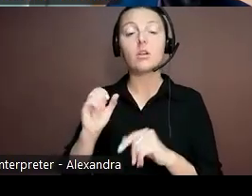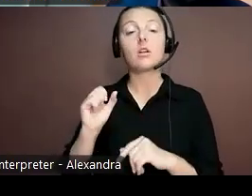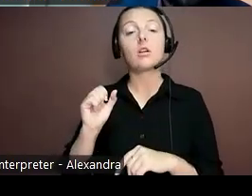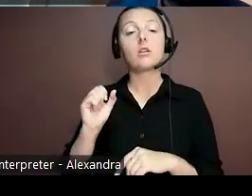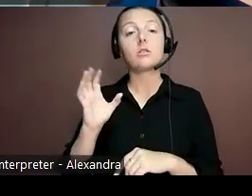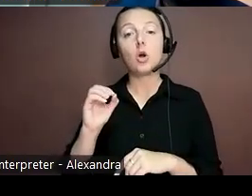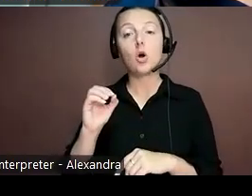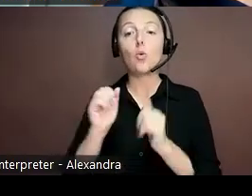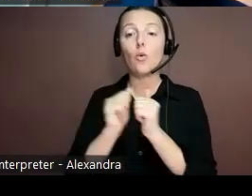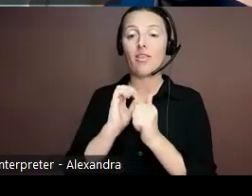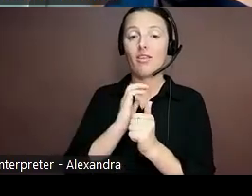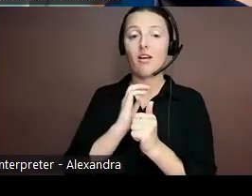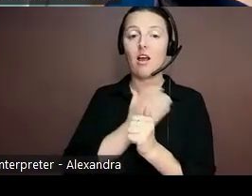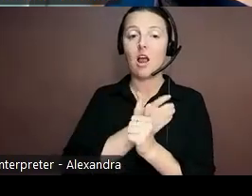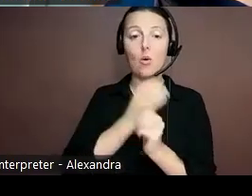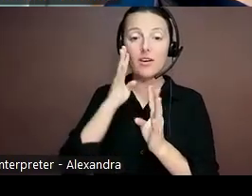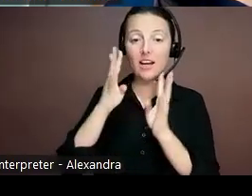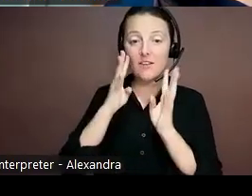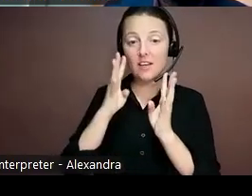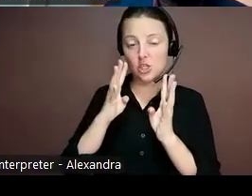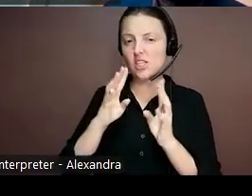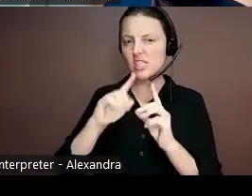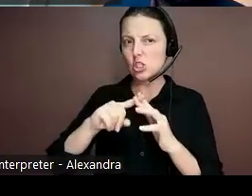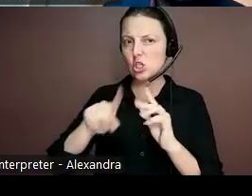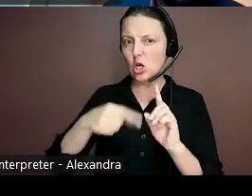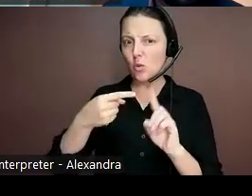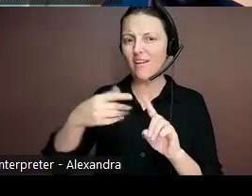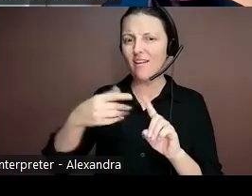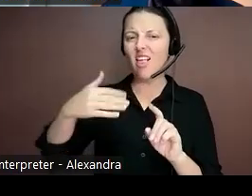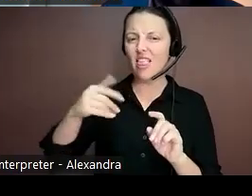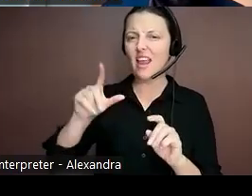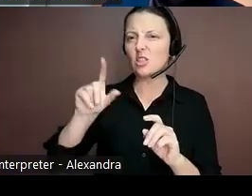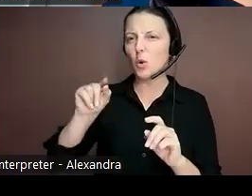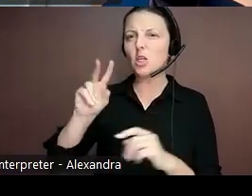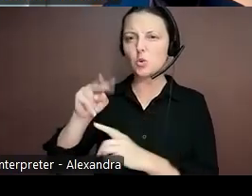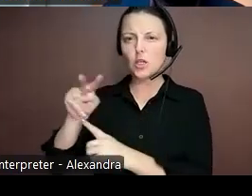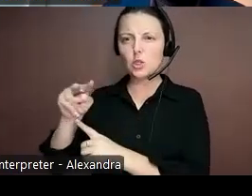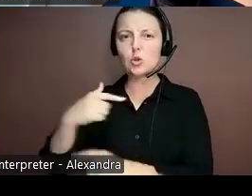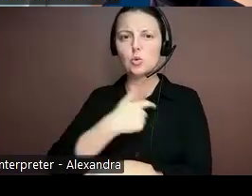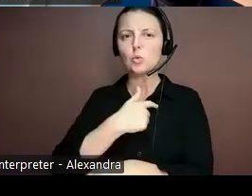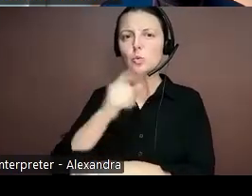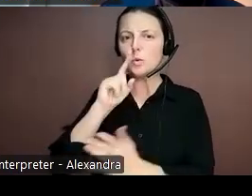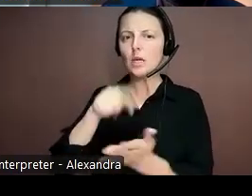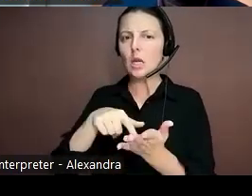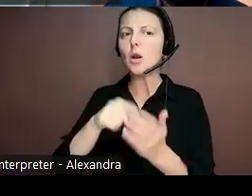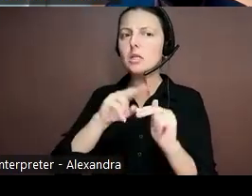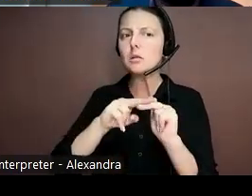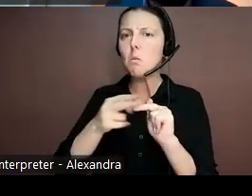think that we are you know making a little bit of a dent. Um but again this remains a challenge and